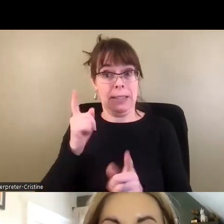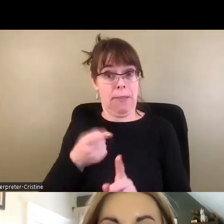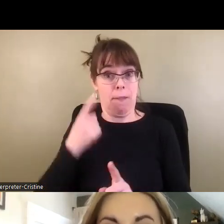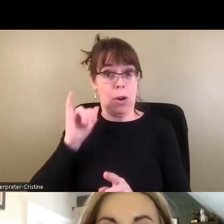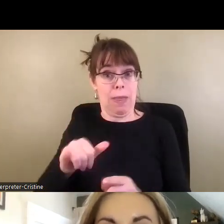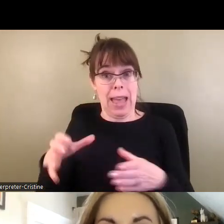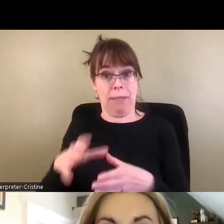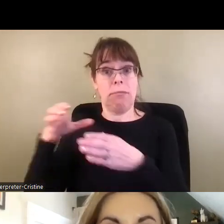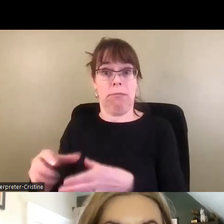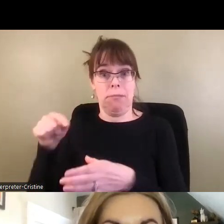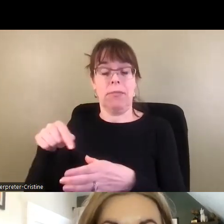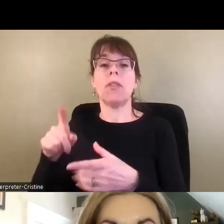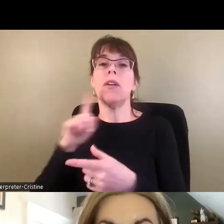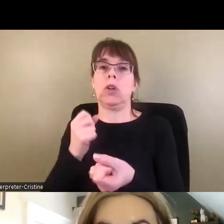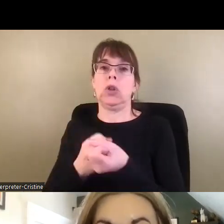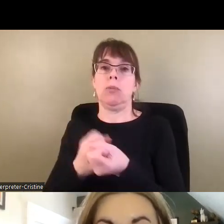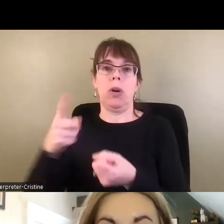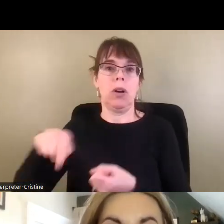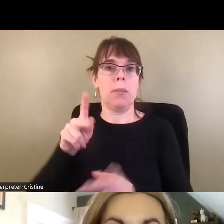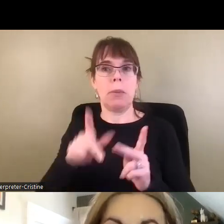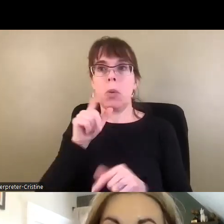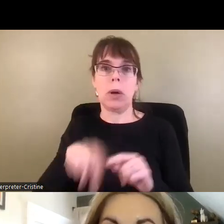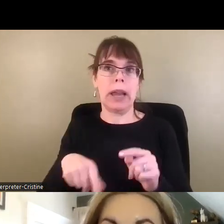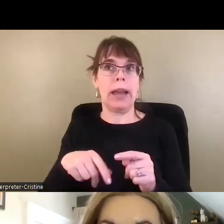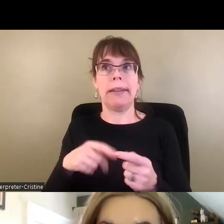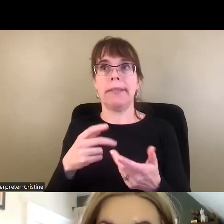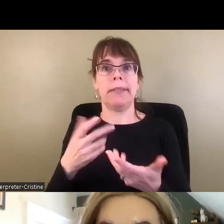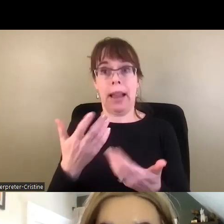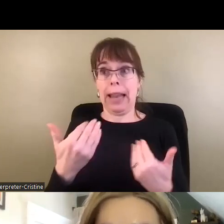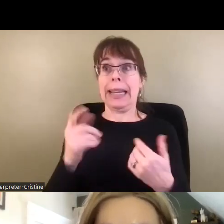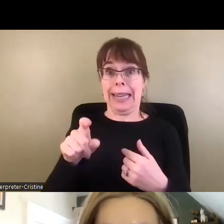to supporting those who can't, who are seeking abortion care but are unable to afford the cost.